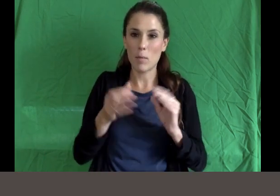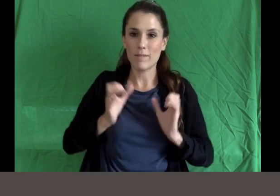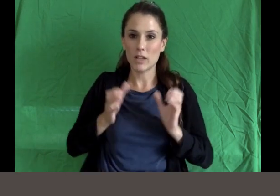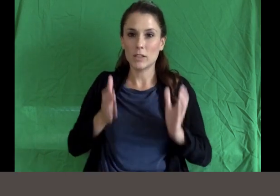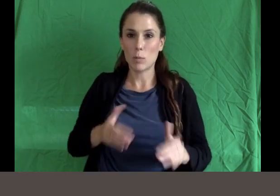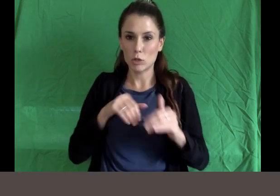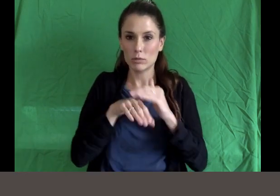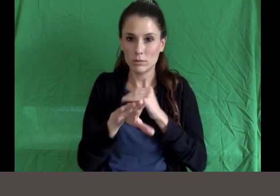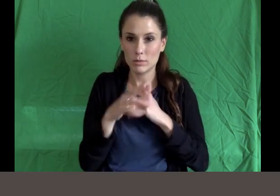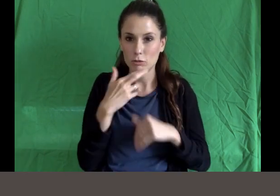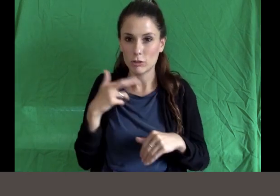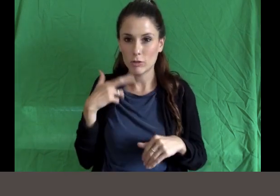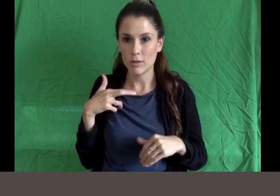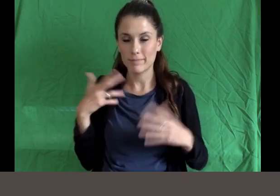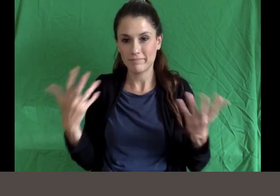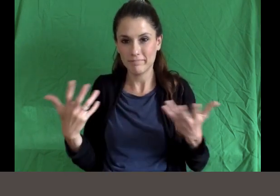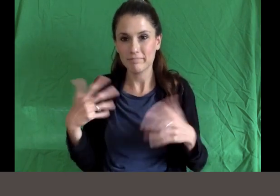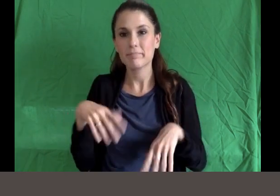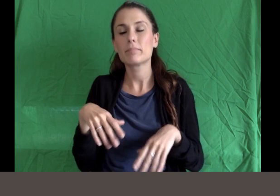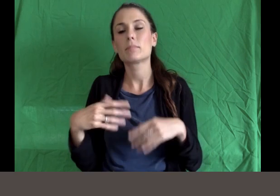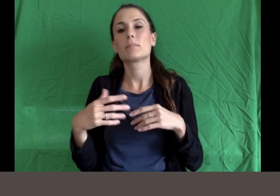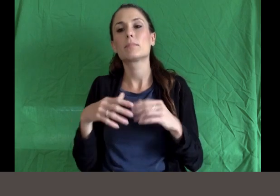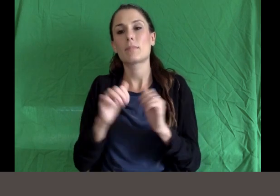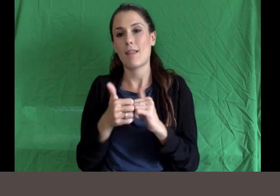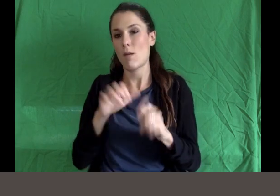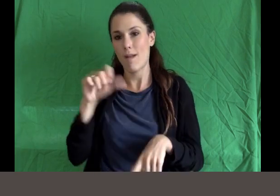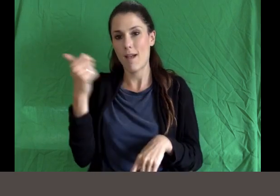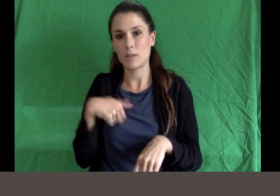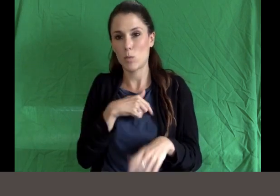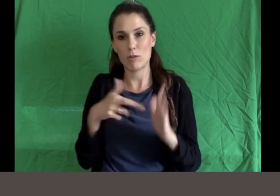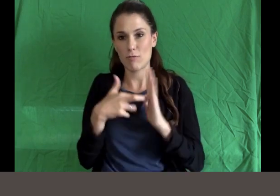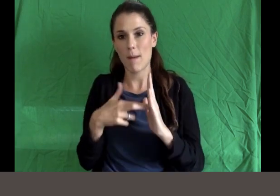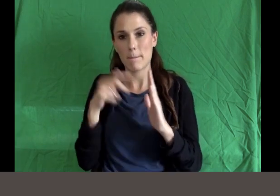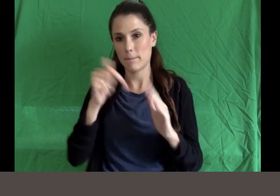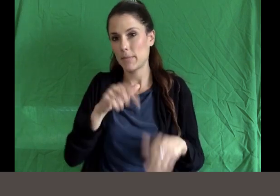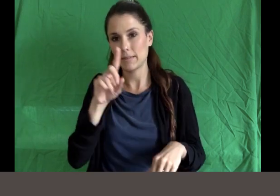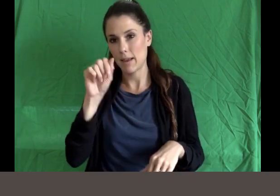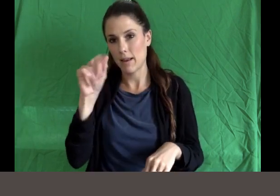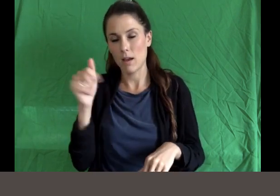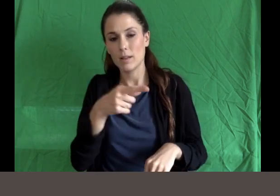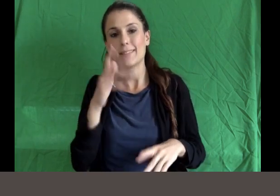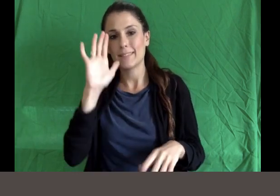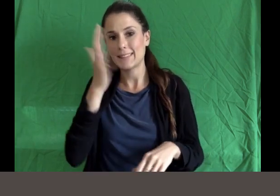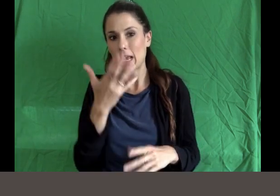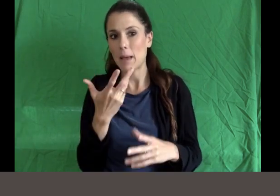but how else could we represent this data this seems in one word a little over plotted to me